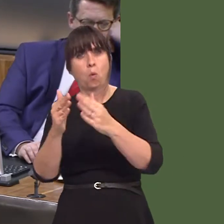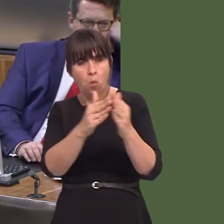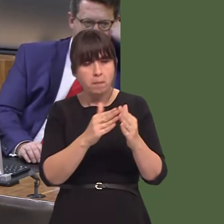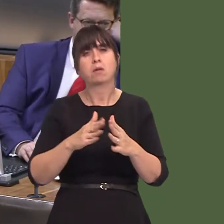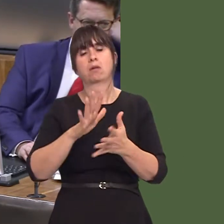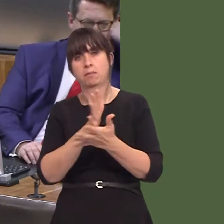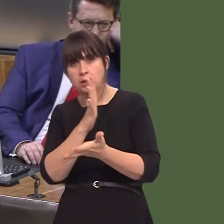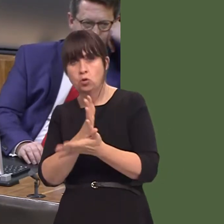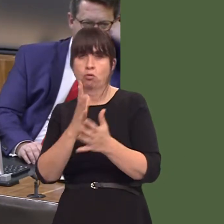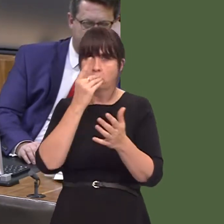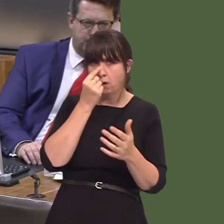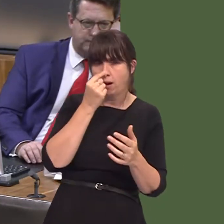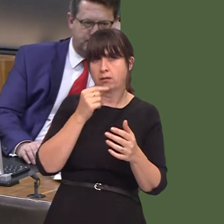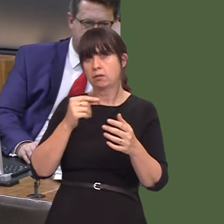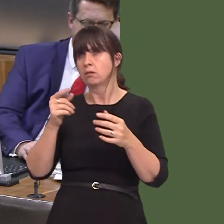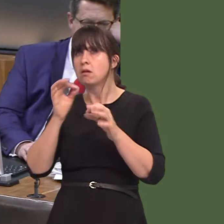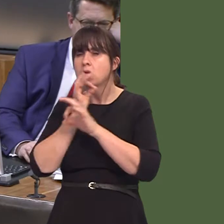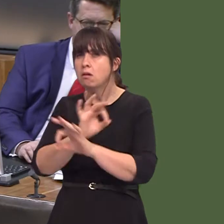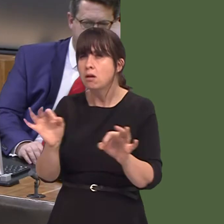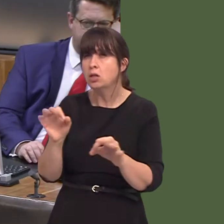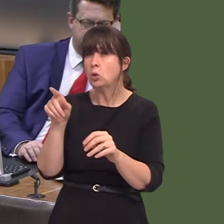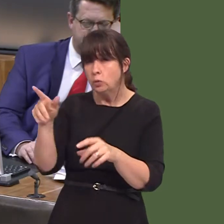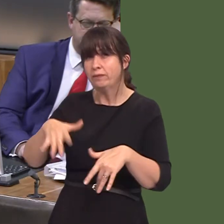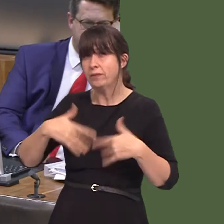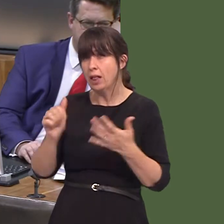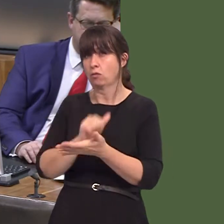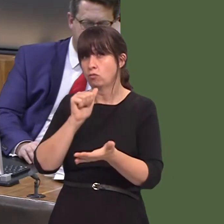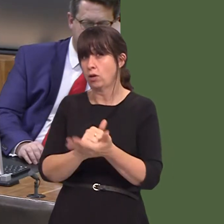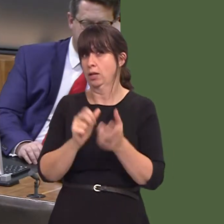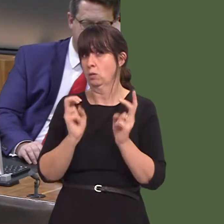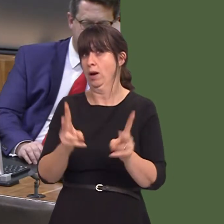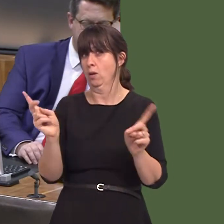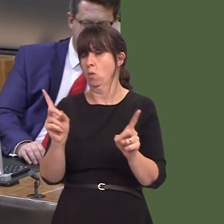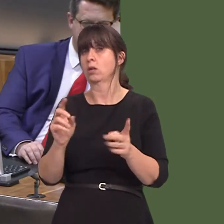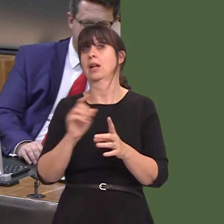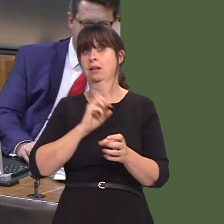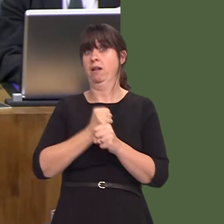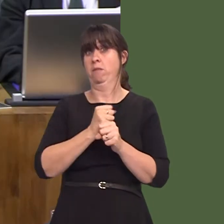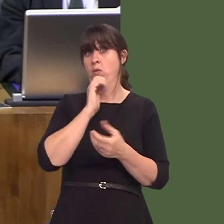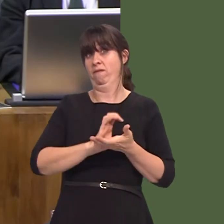allow them to develop the solutions that they believe are right, while providing, of course, funding from the Welsh Government.